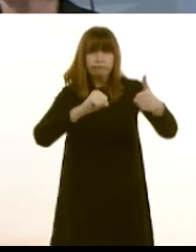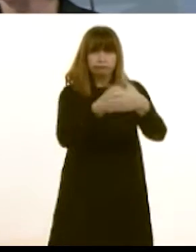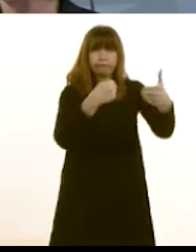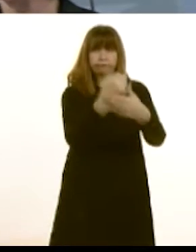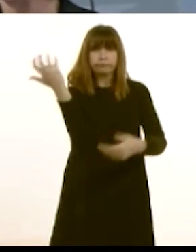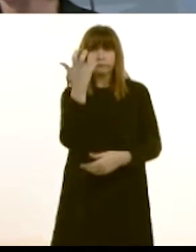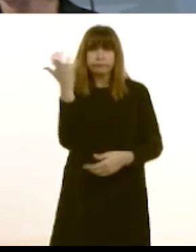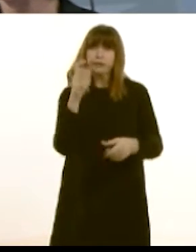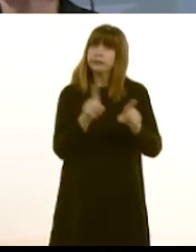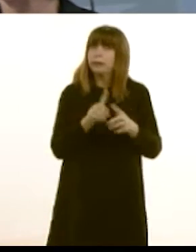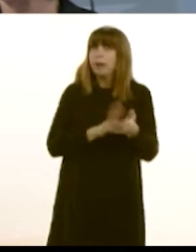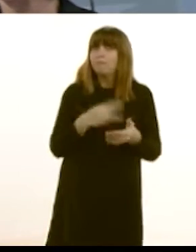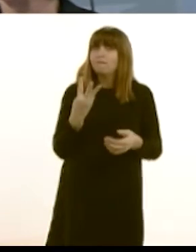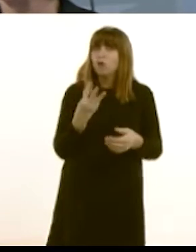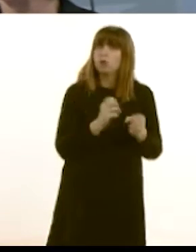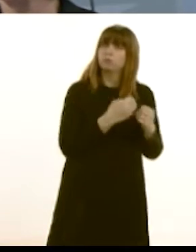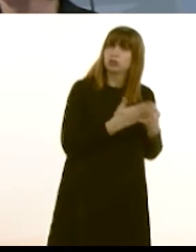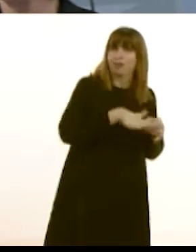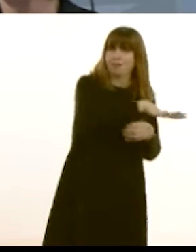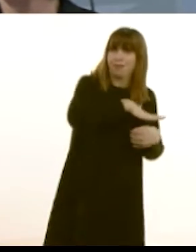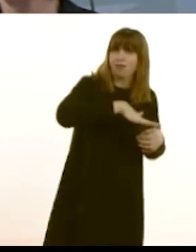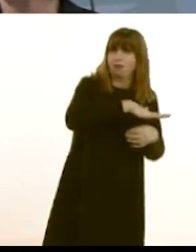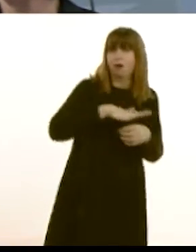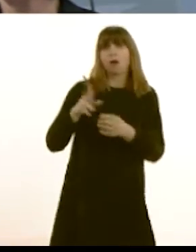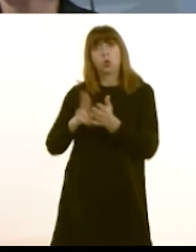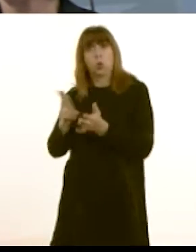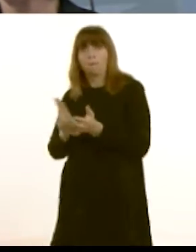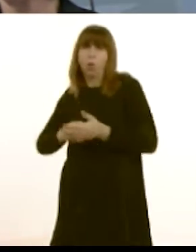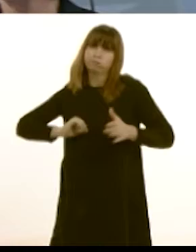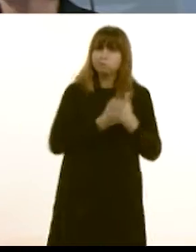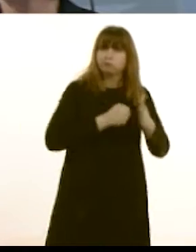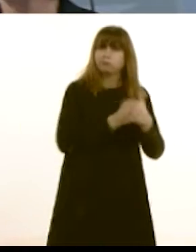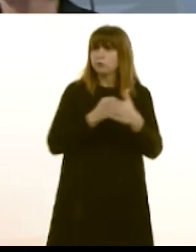and around the Newport area an equal number to that as well because of the adverse weather.